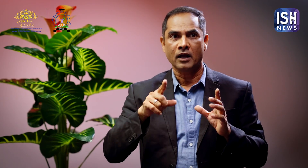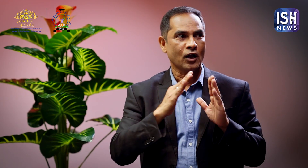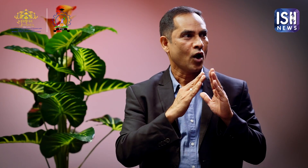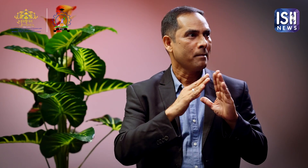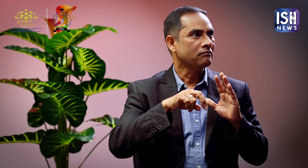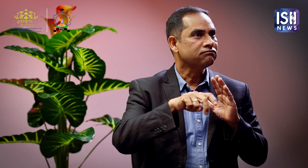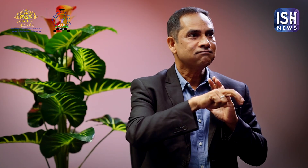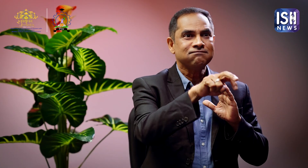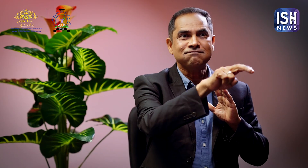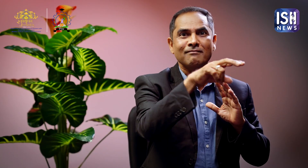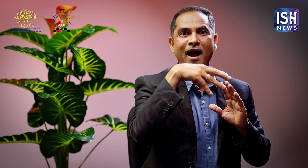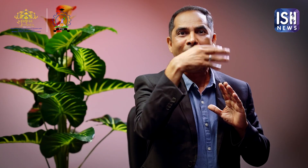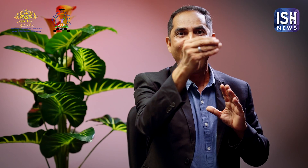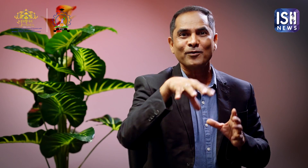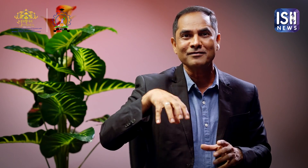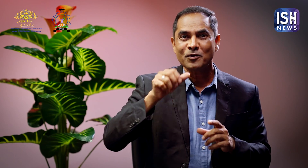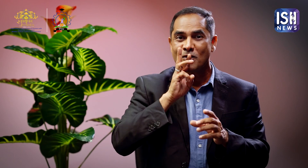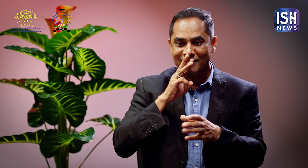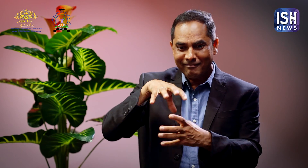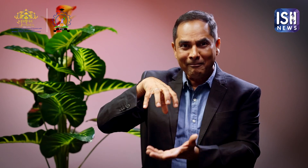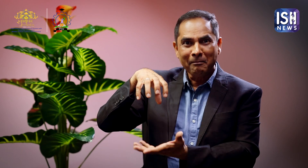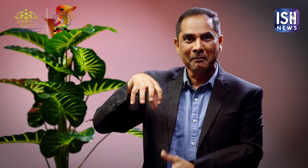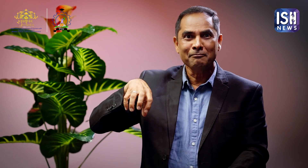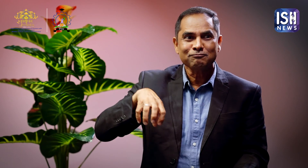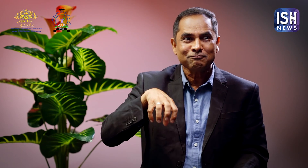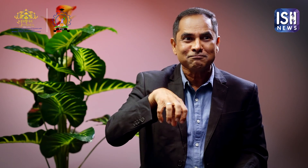I had to carry a bucket of water and walk outside to an open area to relieve myself.